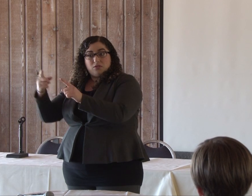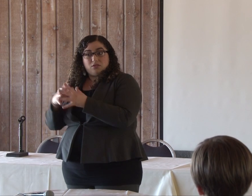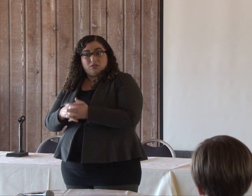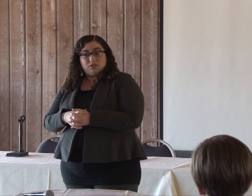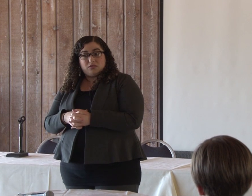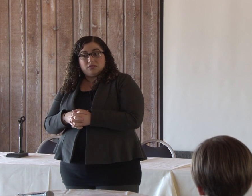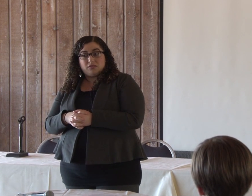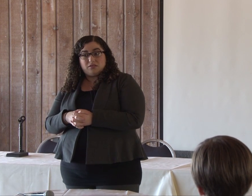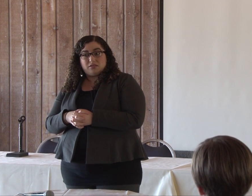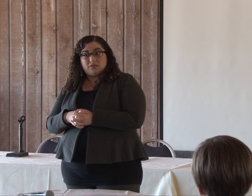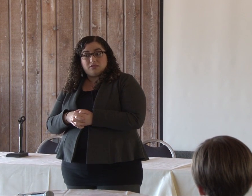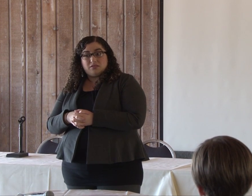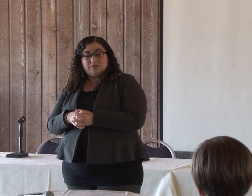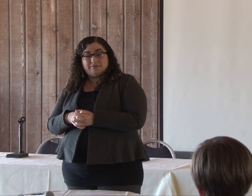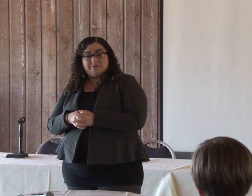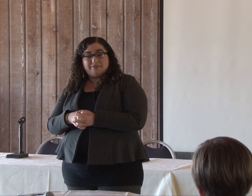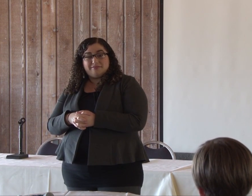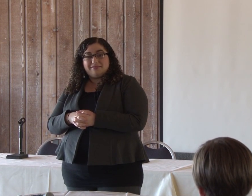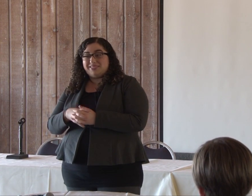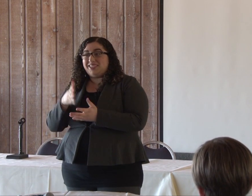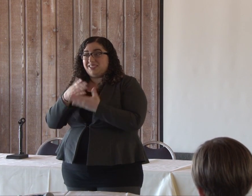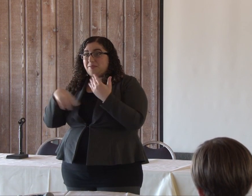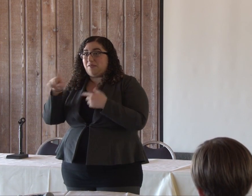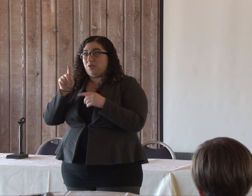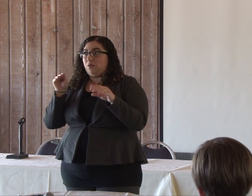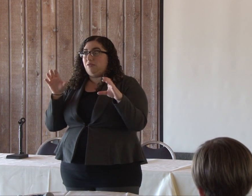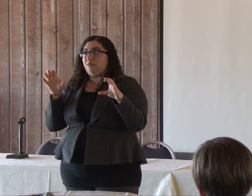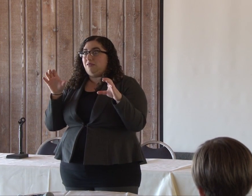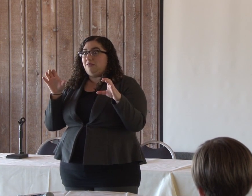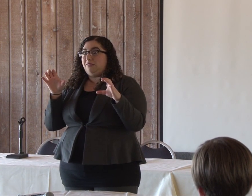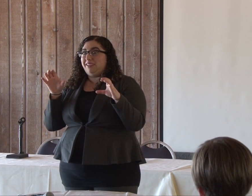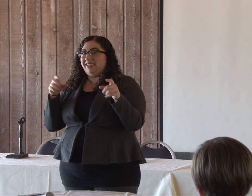IEP plan? Are they in agreement with the goals that I've established for